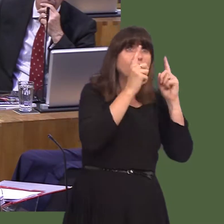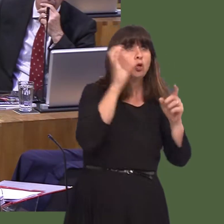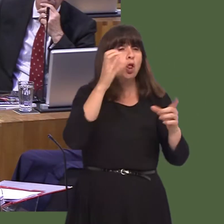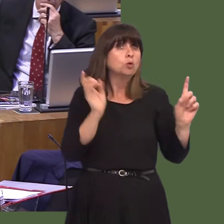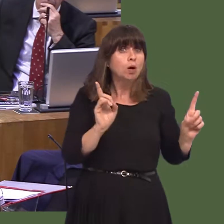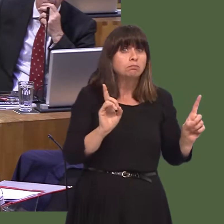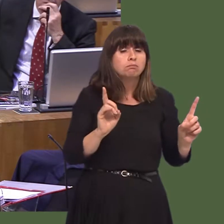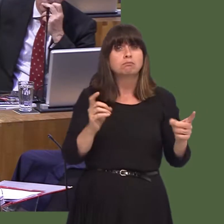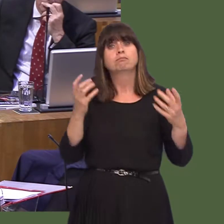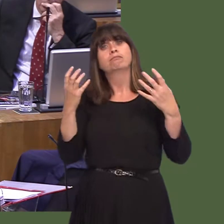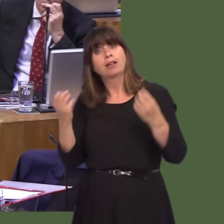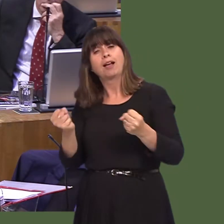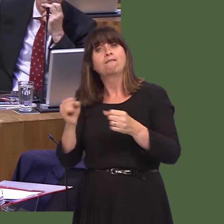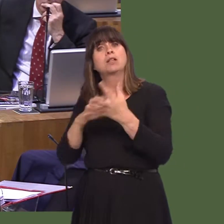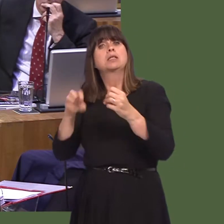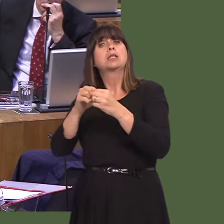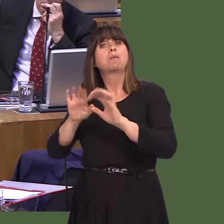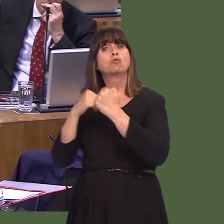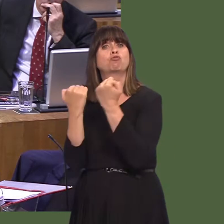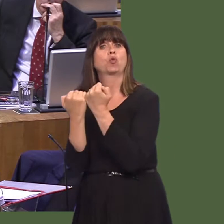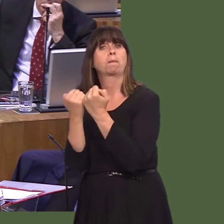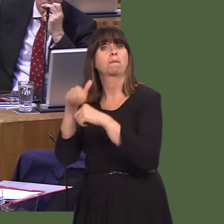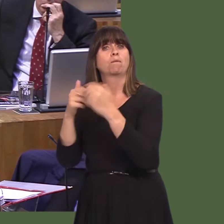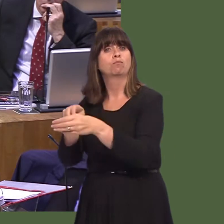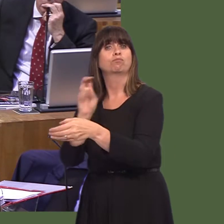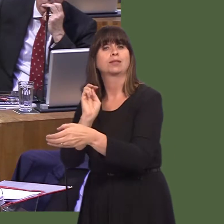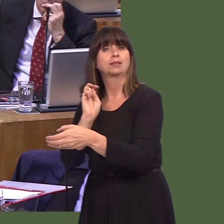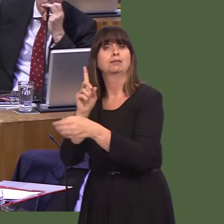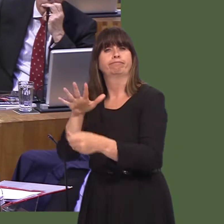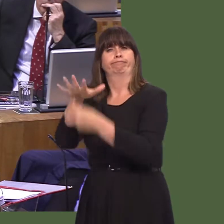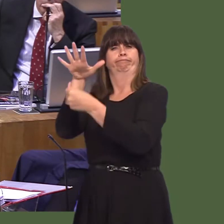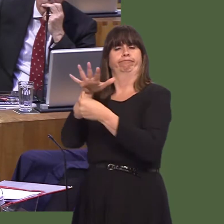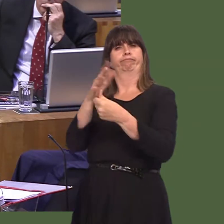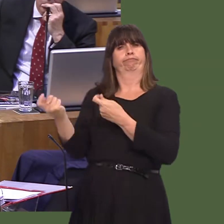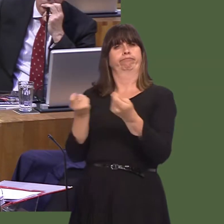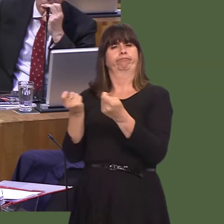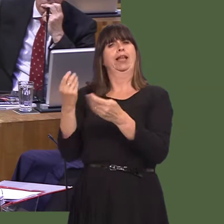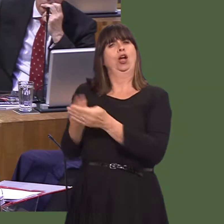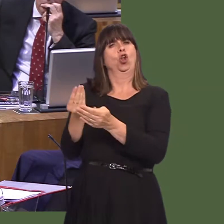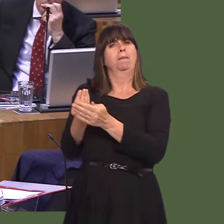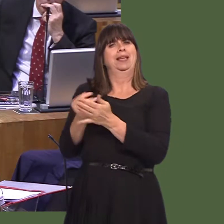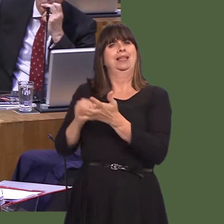We have the Council for Economic Renewal Brexit sub-group, with senior business leaders and organisations, chaired by the economy Secretary.